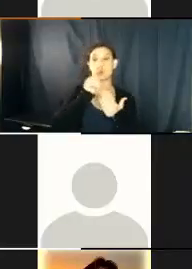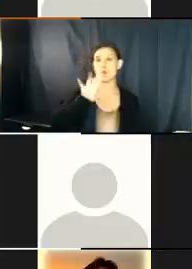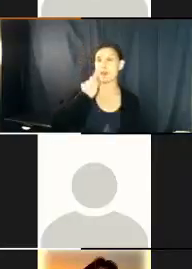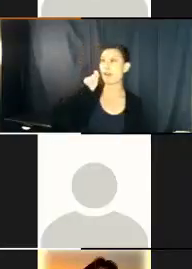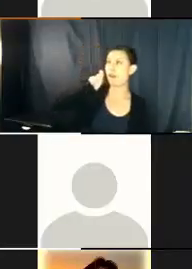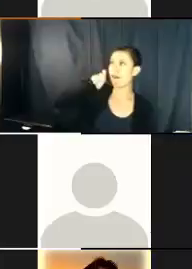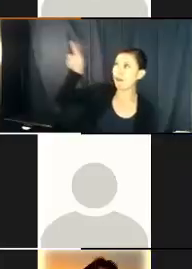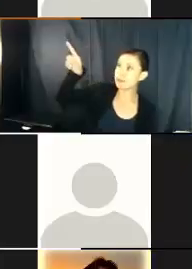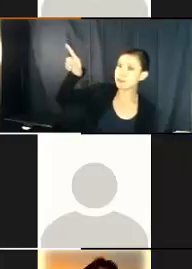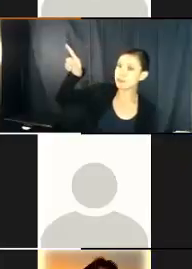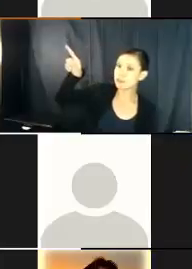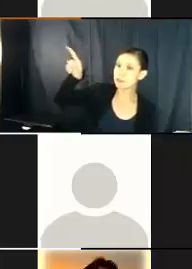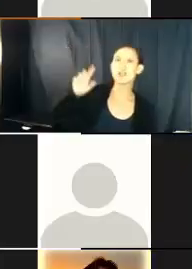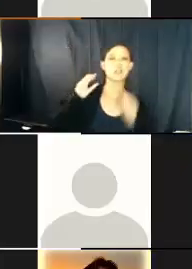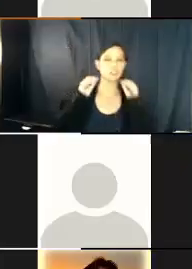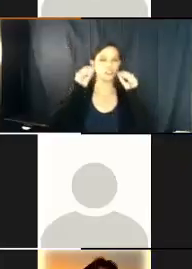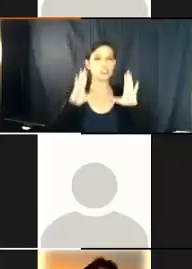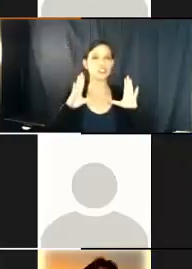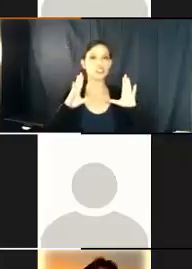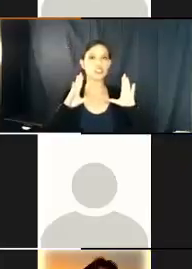a teacher will respond within 24 hours.